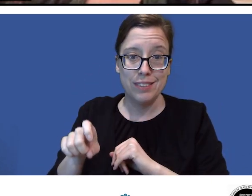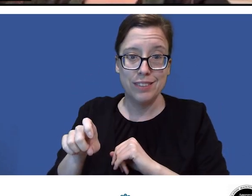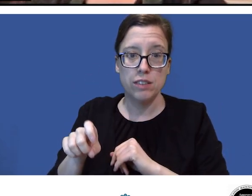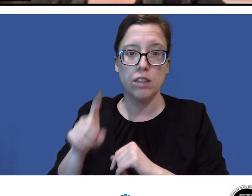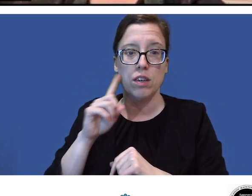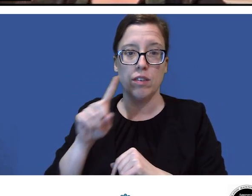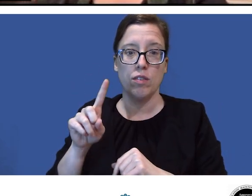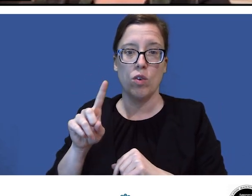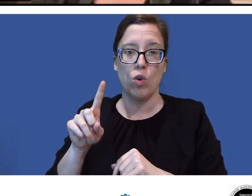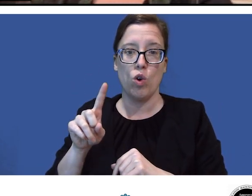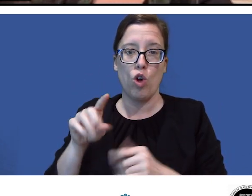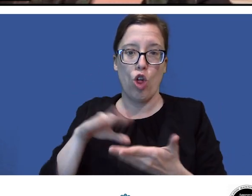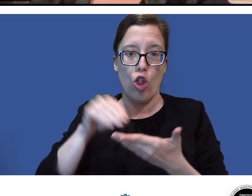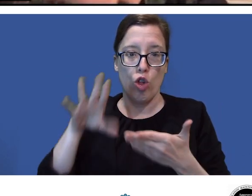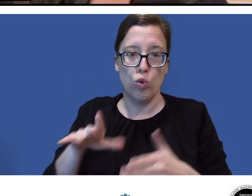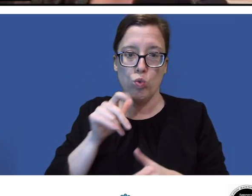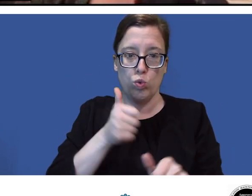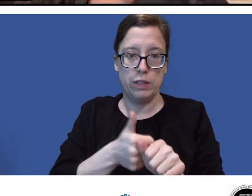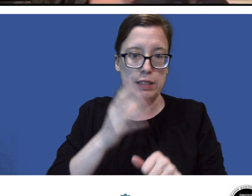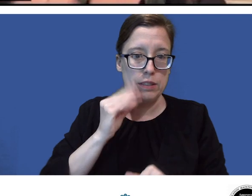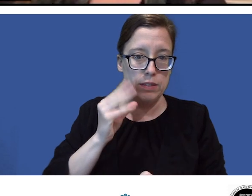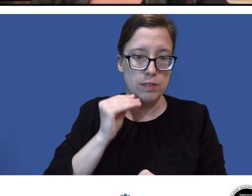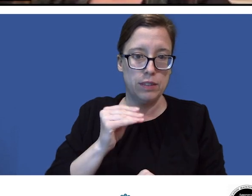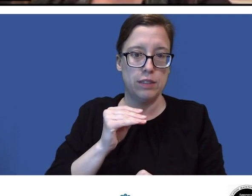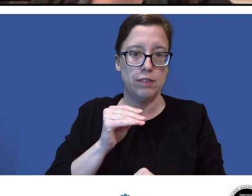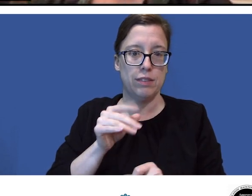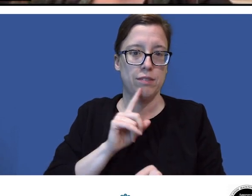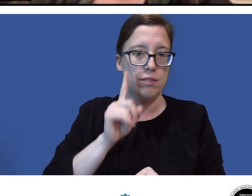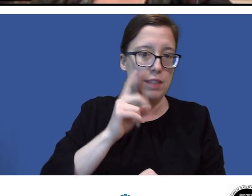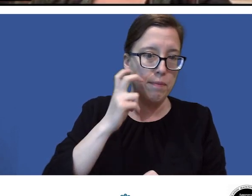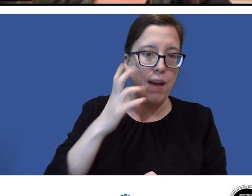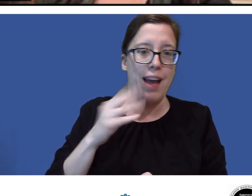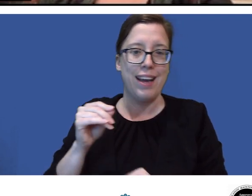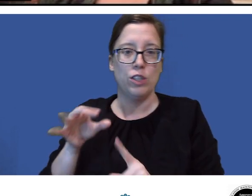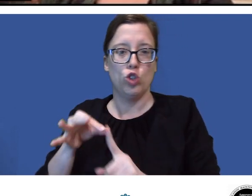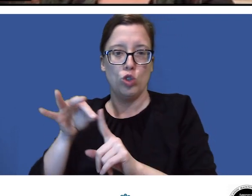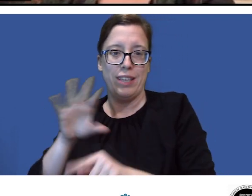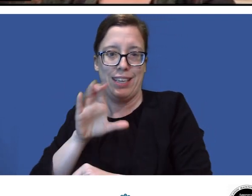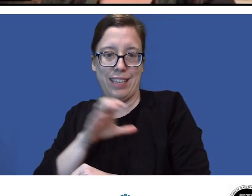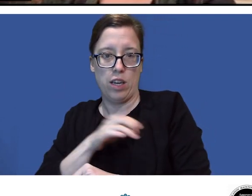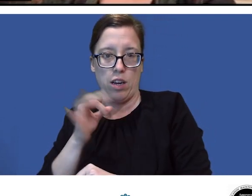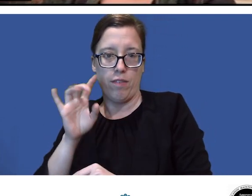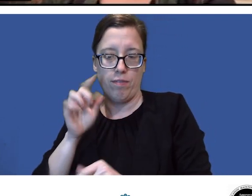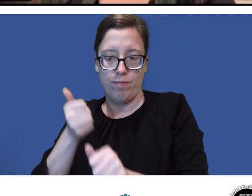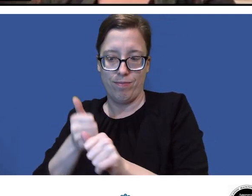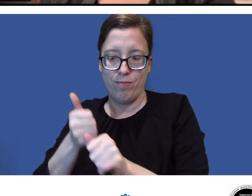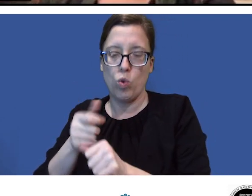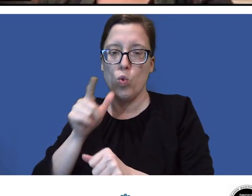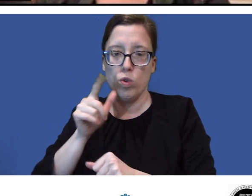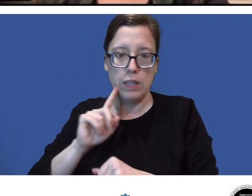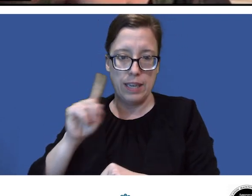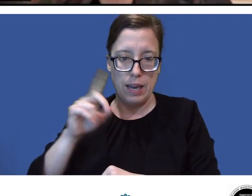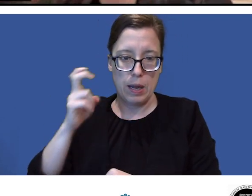of learners who experience deafblindness, the unique characteristics of learners who experience deafblindness. I think some of these things